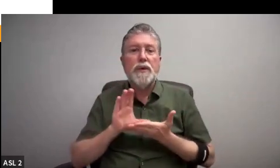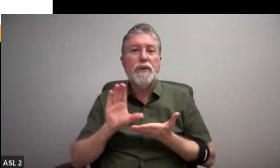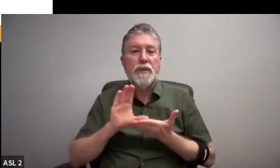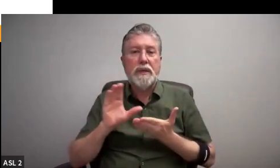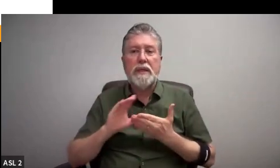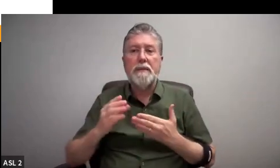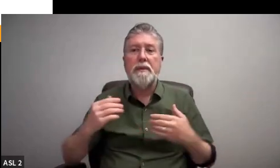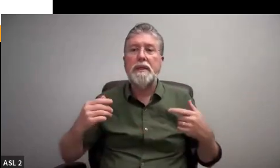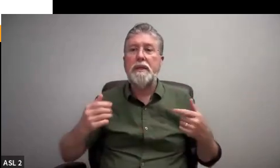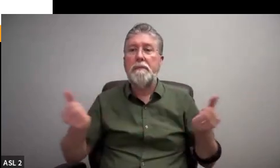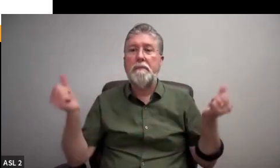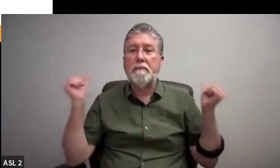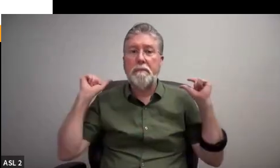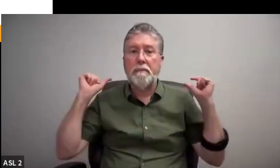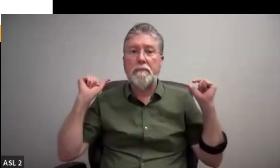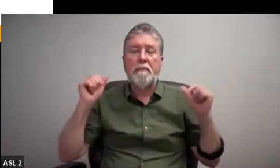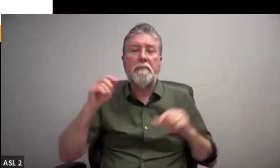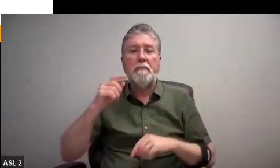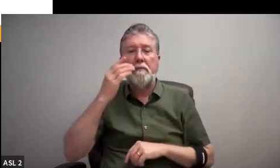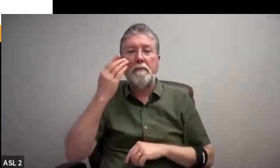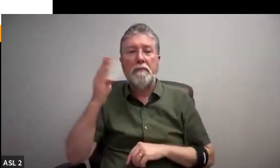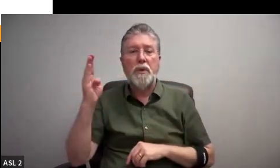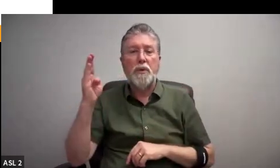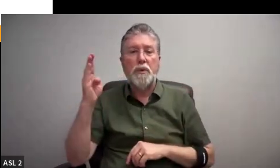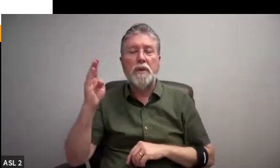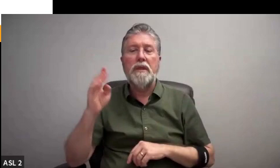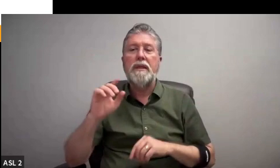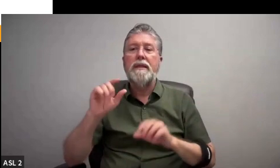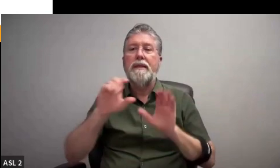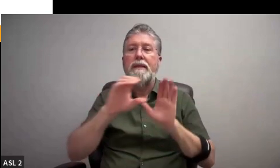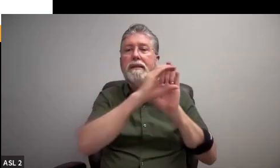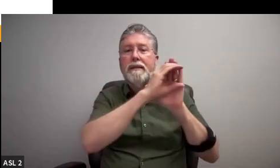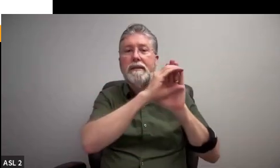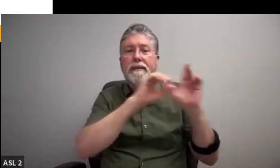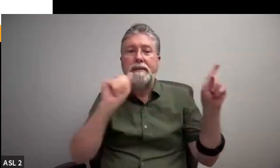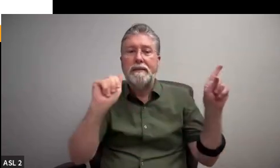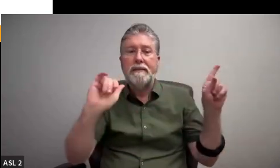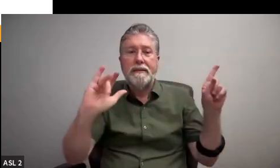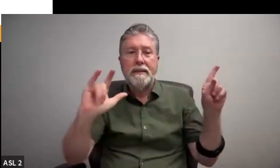background with the ACL logo on it. Today, I will begin the overview of the new state plan